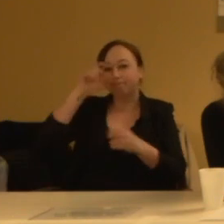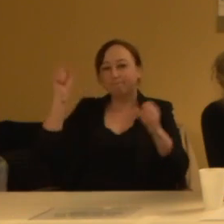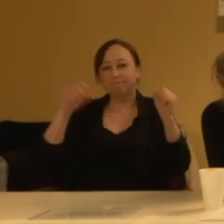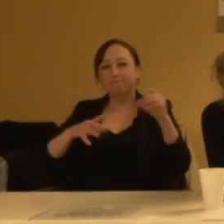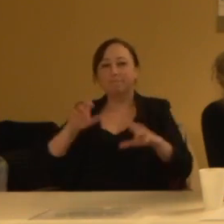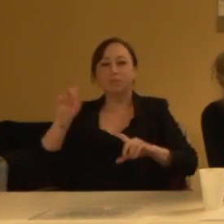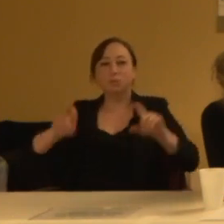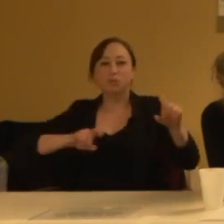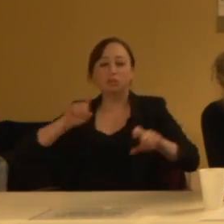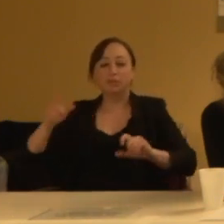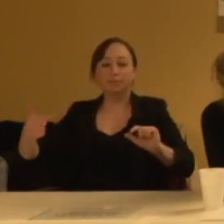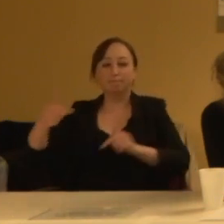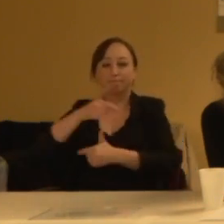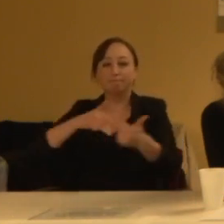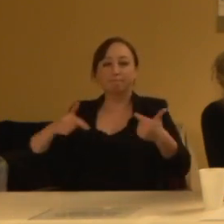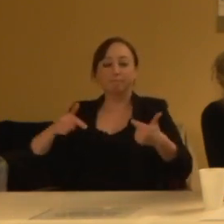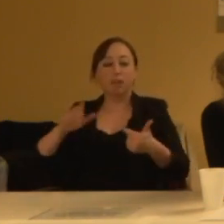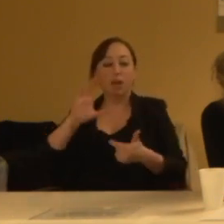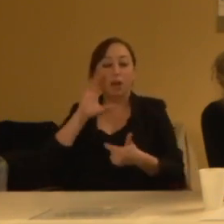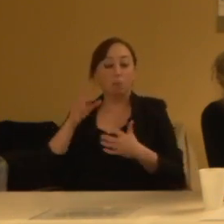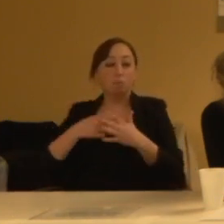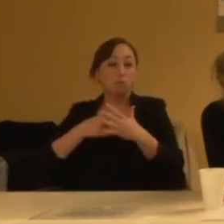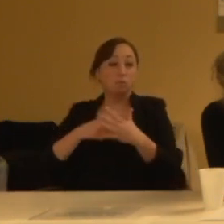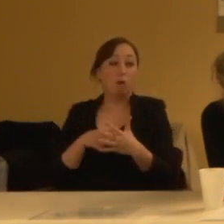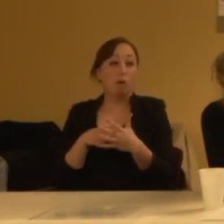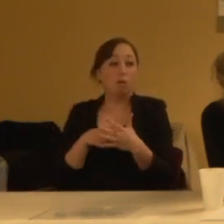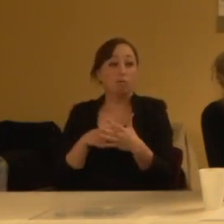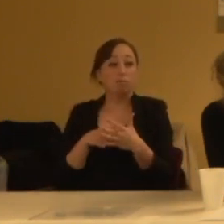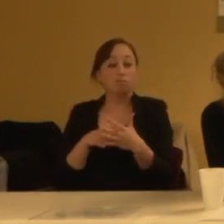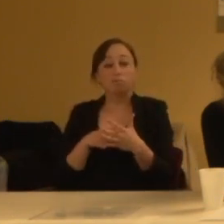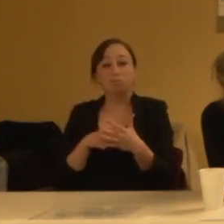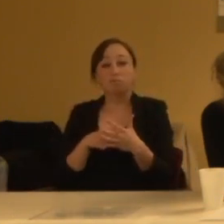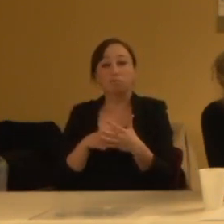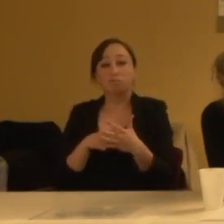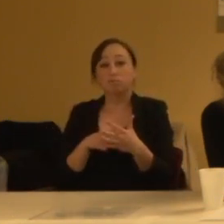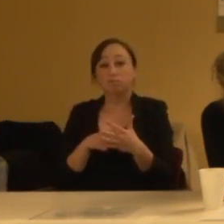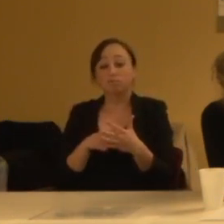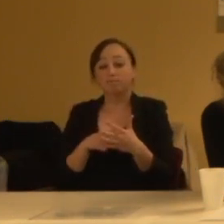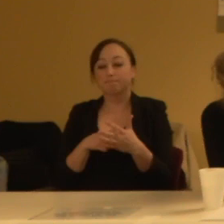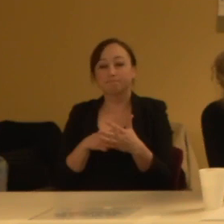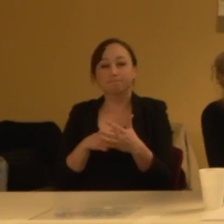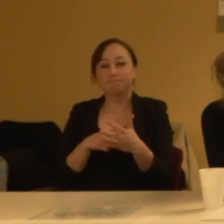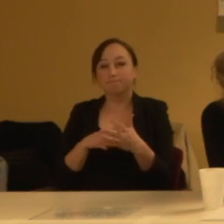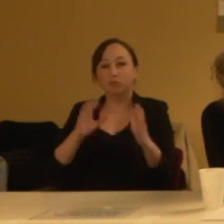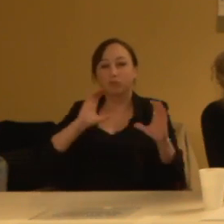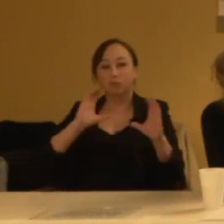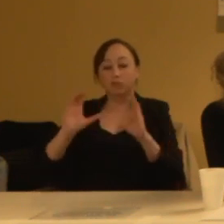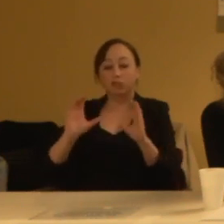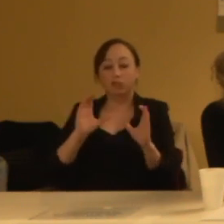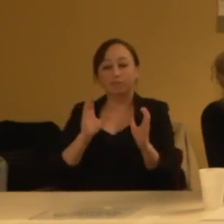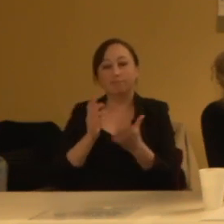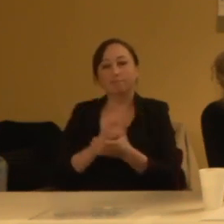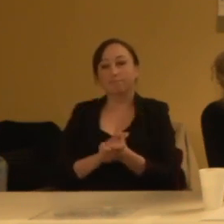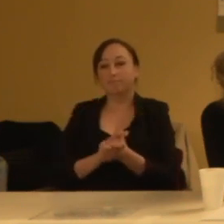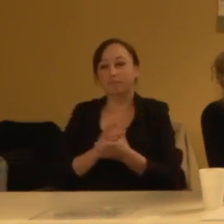But I'll start maybe, you know, to just jumpstart the conversation, I would like to maybe ask you